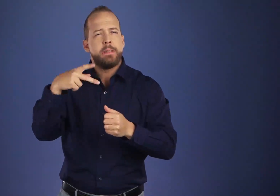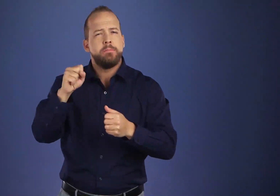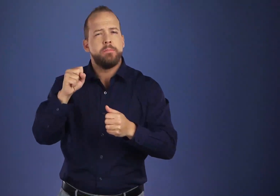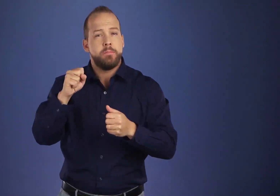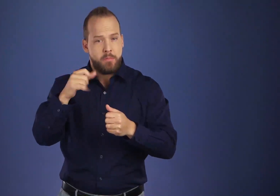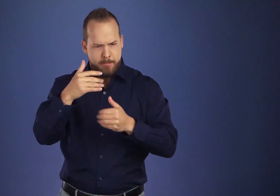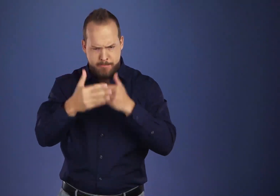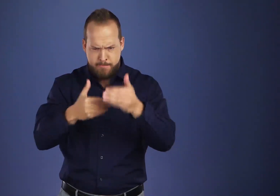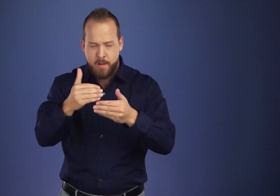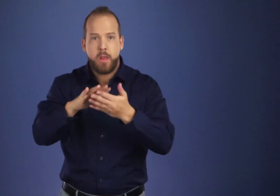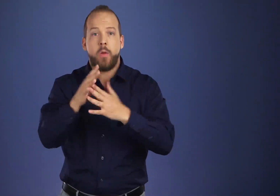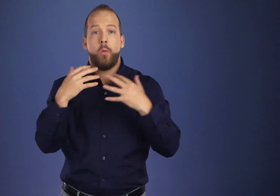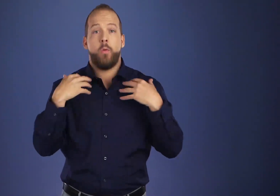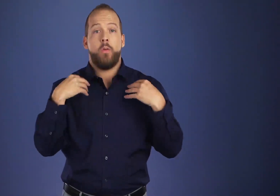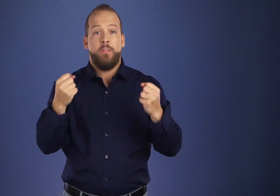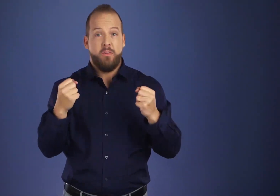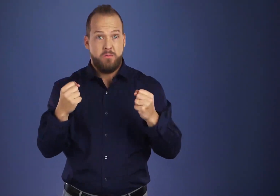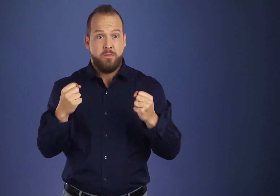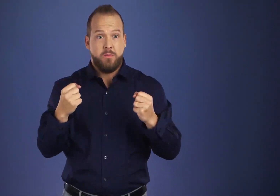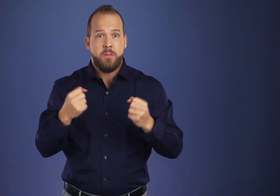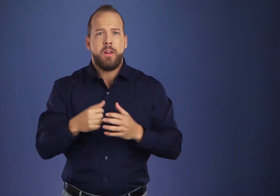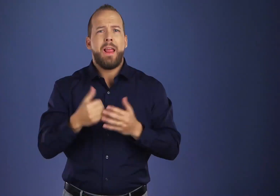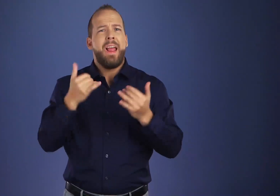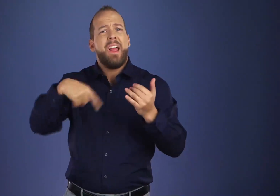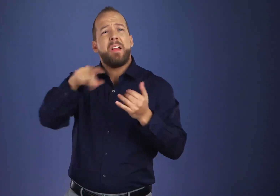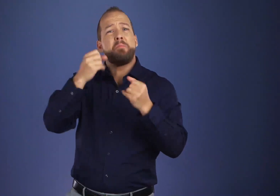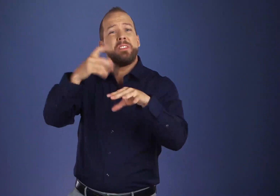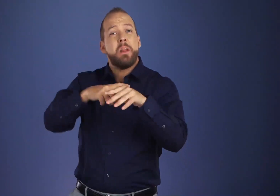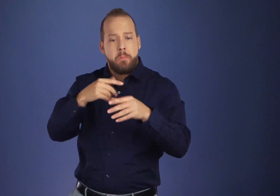without realizing it, made a beginning on Step Three.